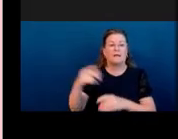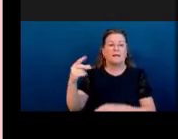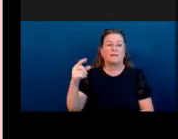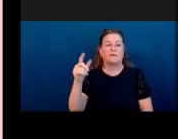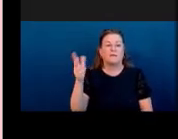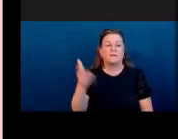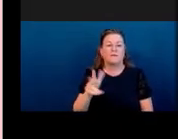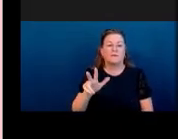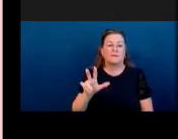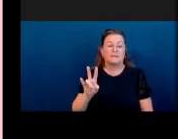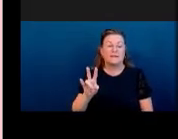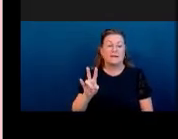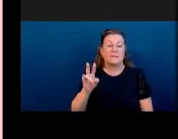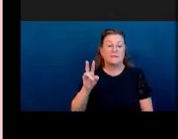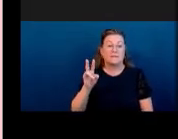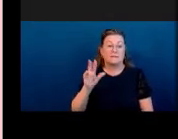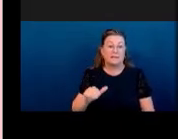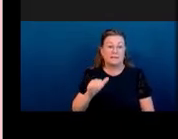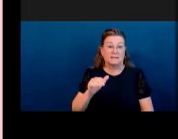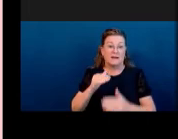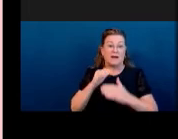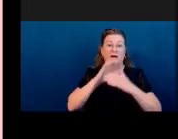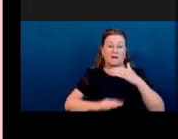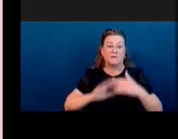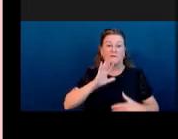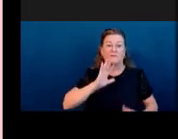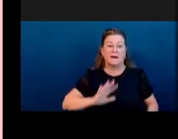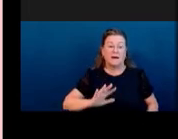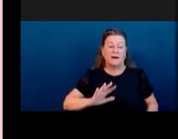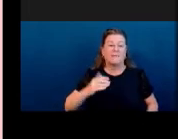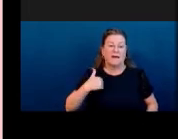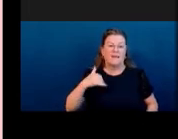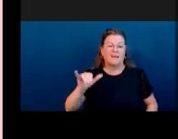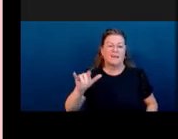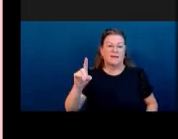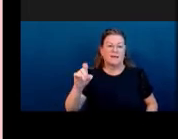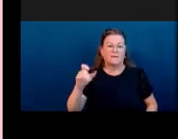diagnosis of PFD. Right now, the that's going up in numbers